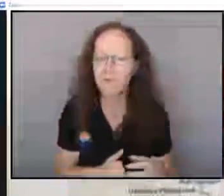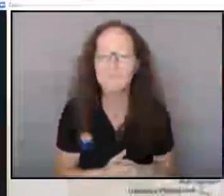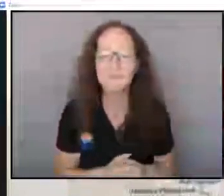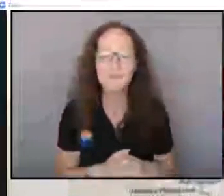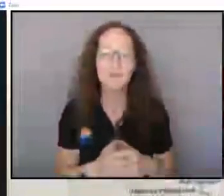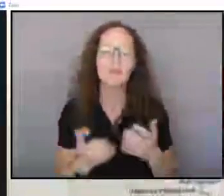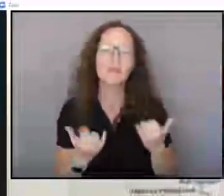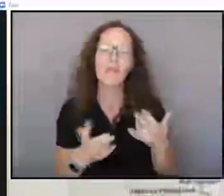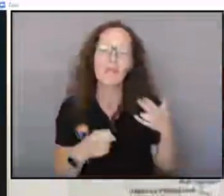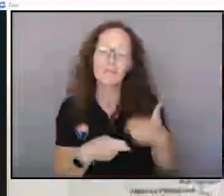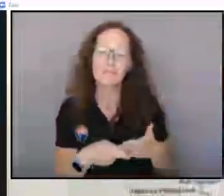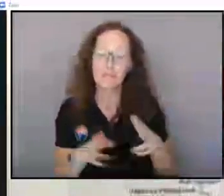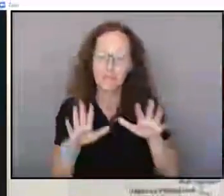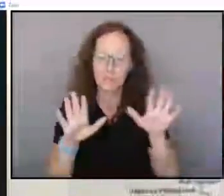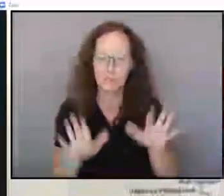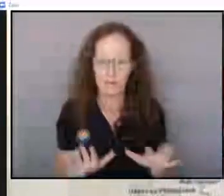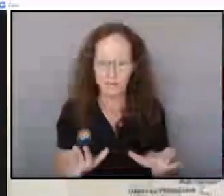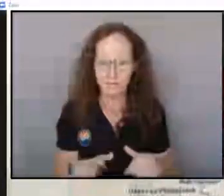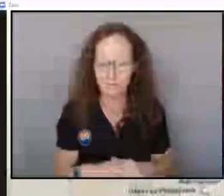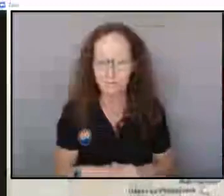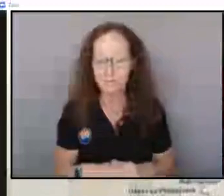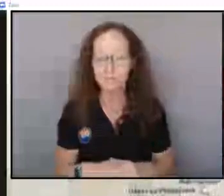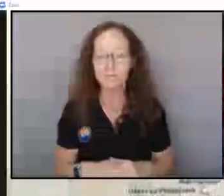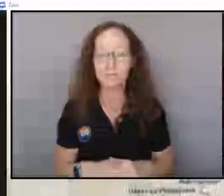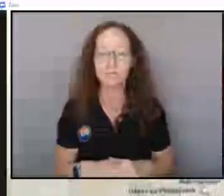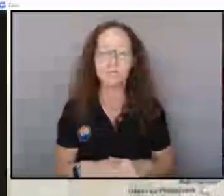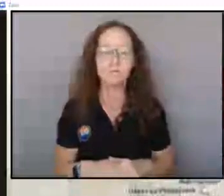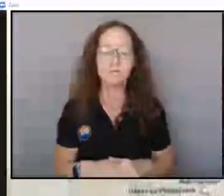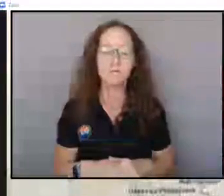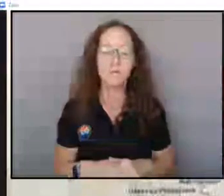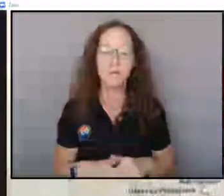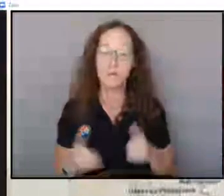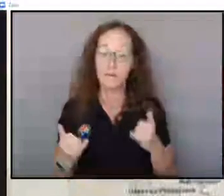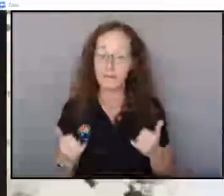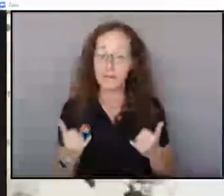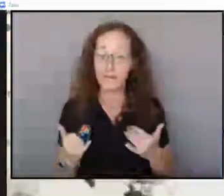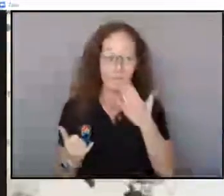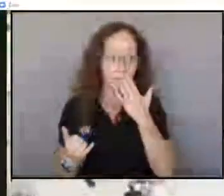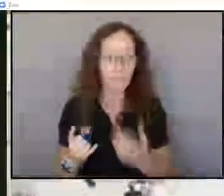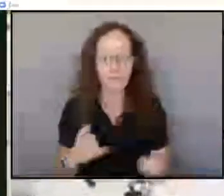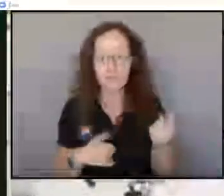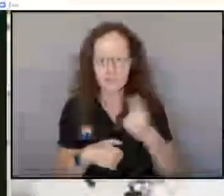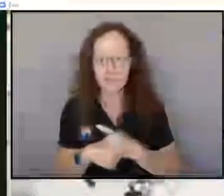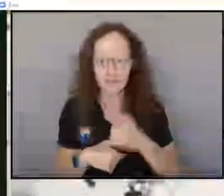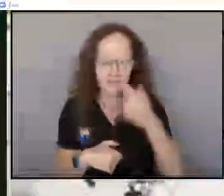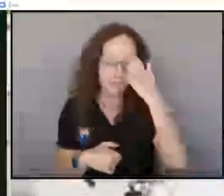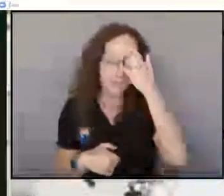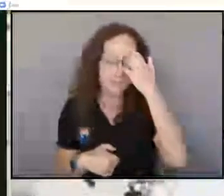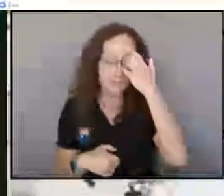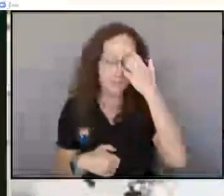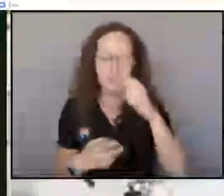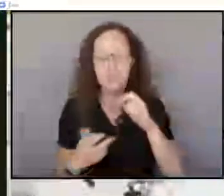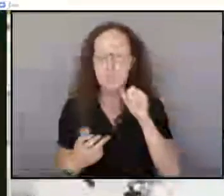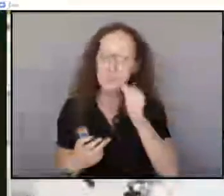LOOKING AT A REALLY GOOD DAY TODAY. AND A GOOD DAY TOMORROW WEATHER WISE.